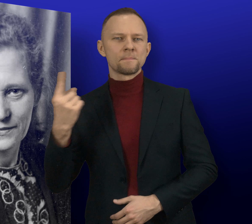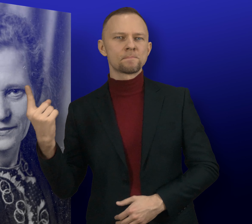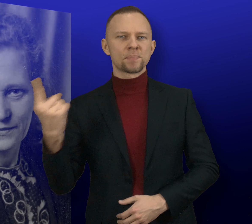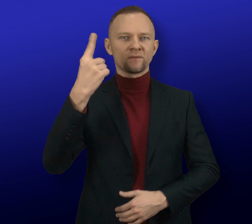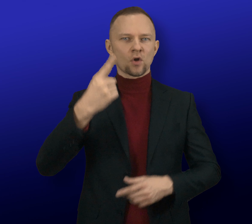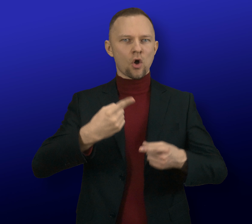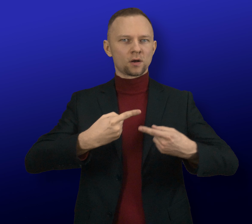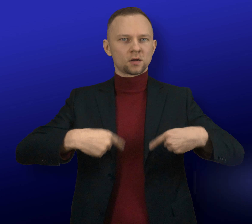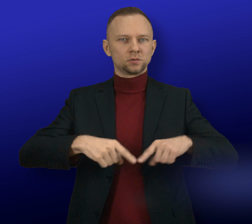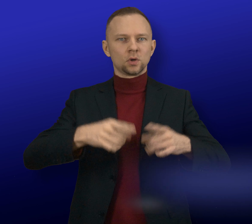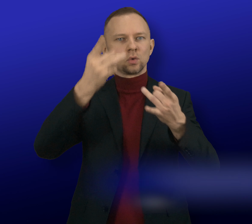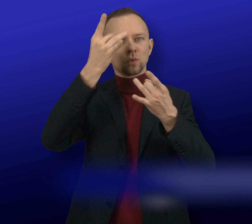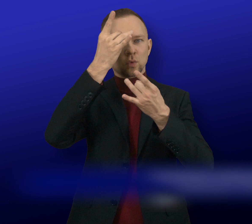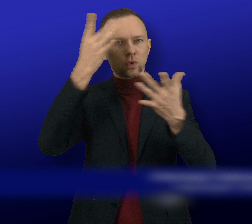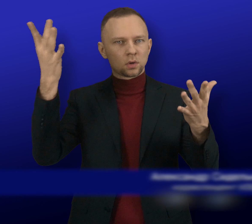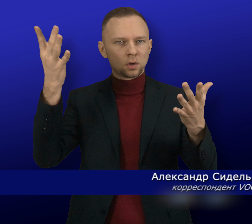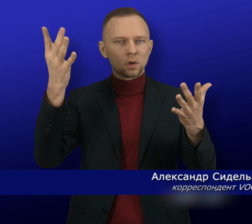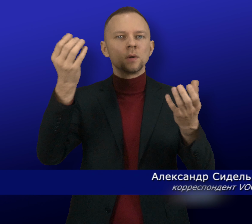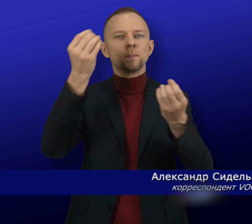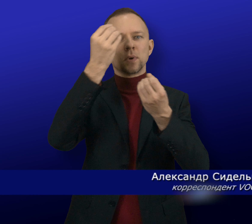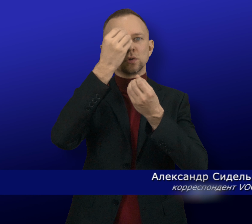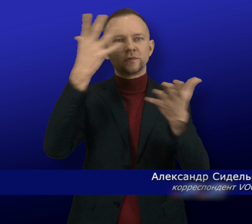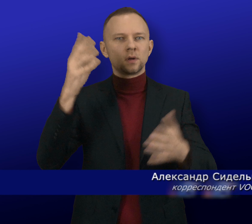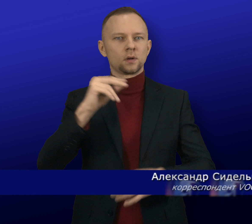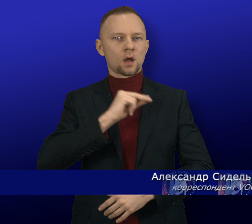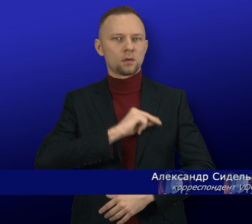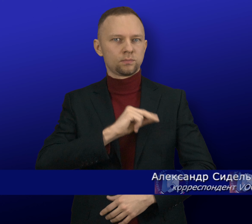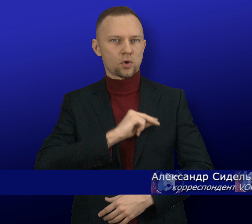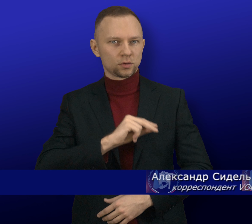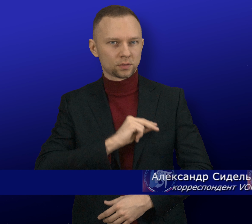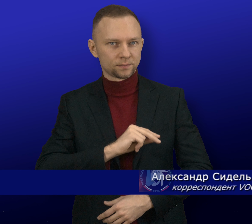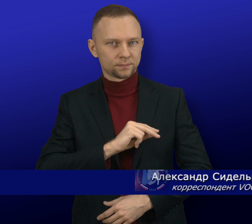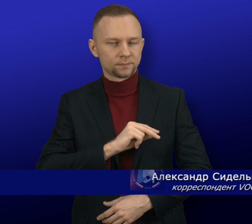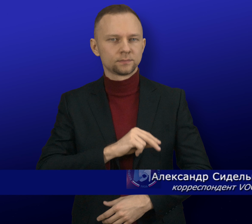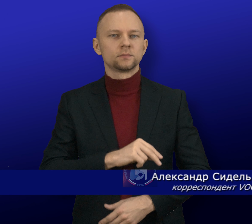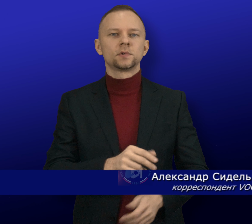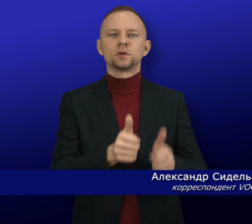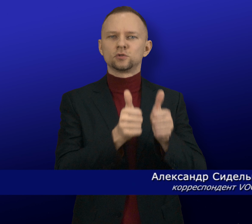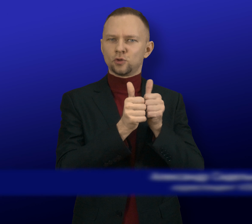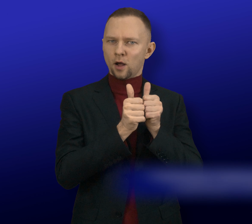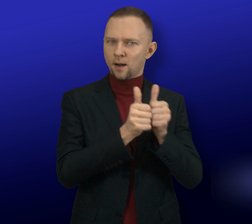of cultural and educational work among deaf women in Moscow,